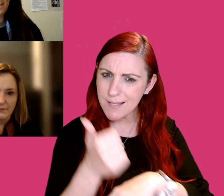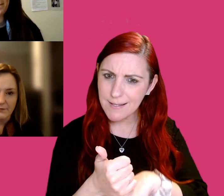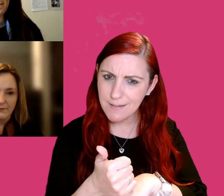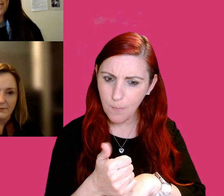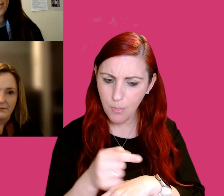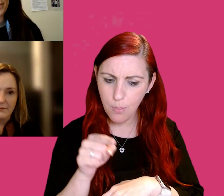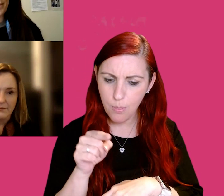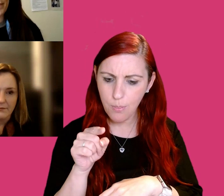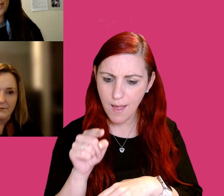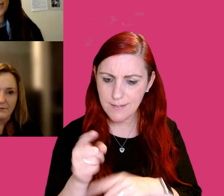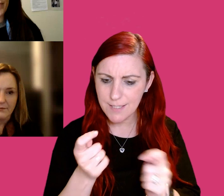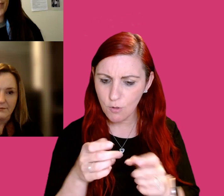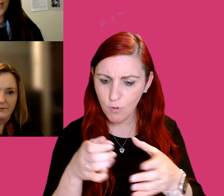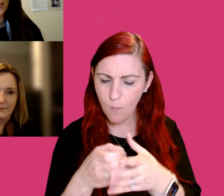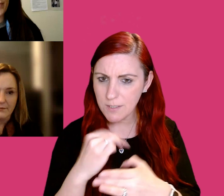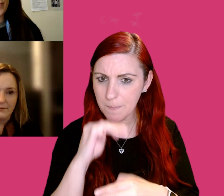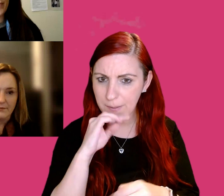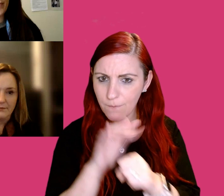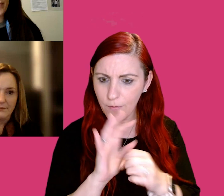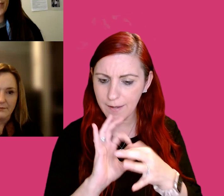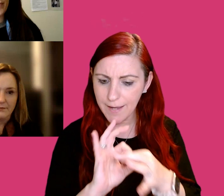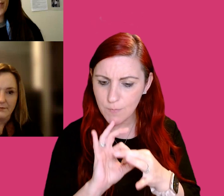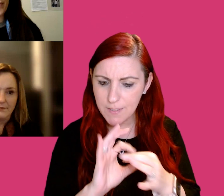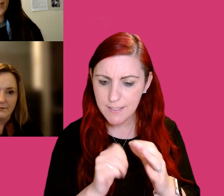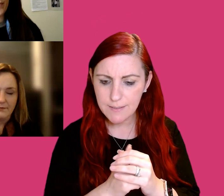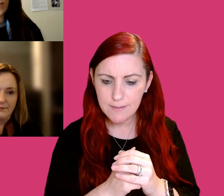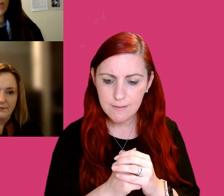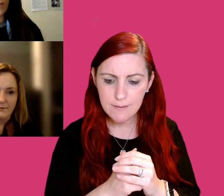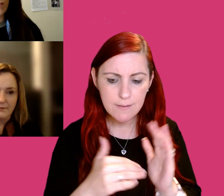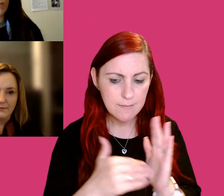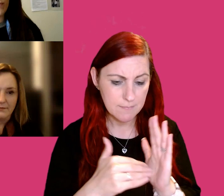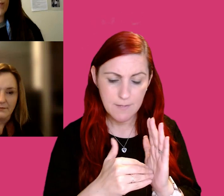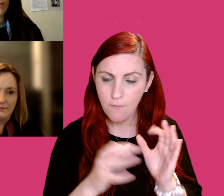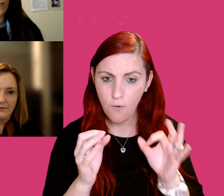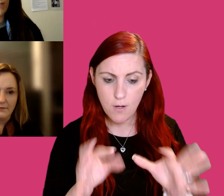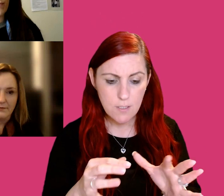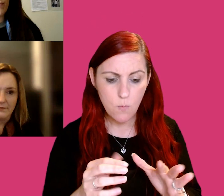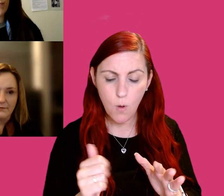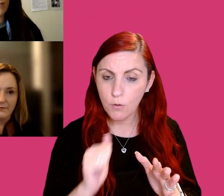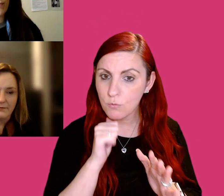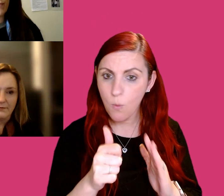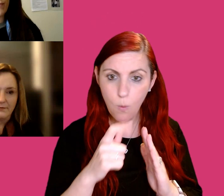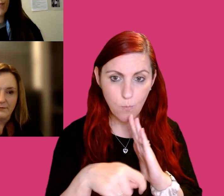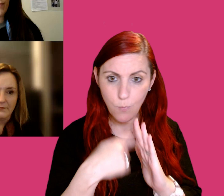what those have meant for the engagement yeah well none of these projects would have happened without